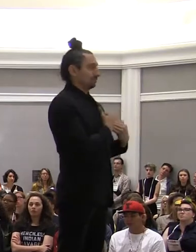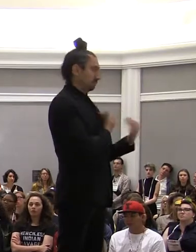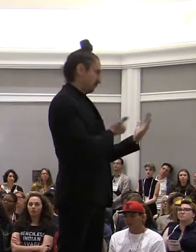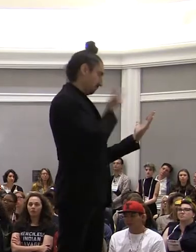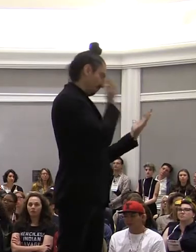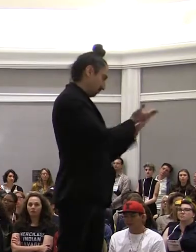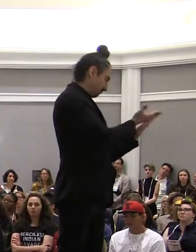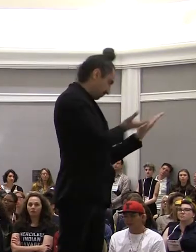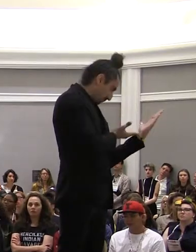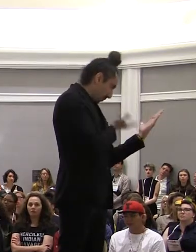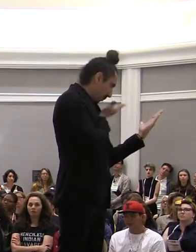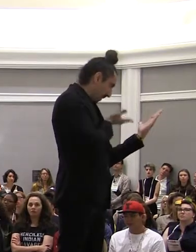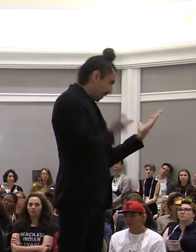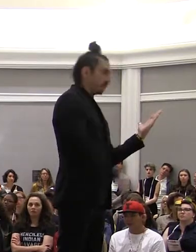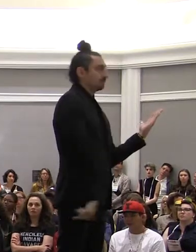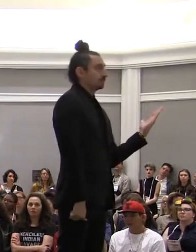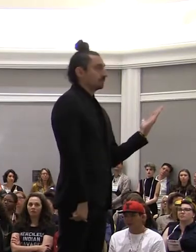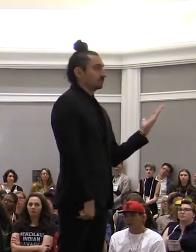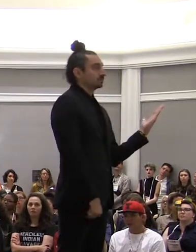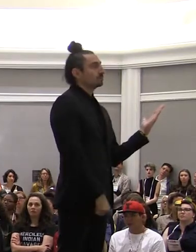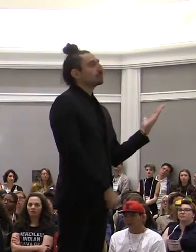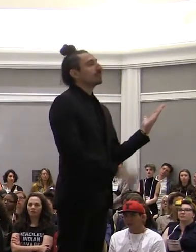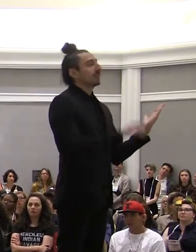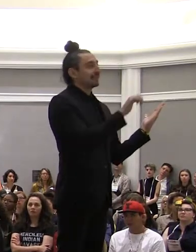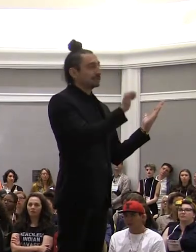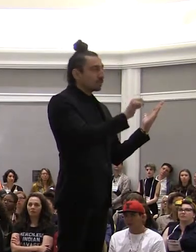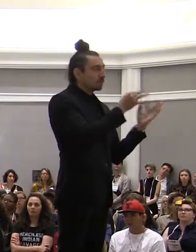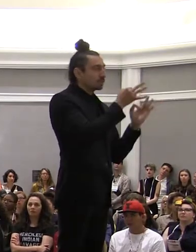"Drops knowledge on how ASL interpreters are there for everyone."